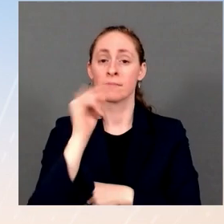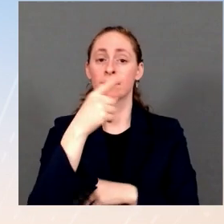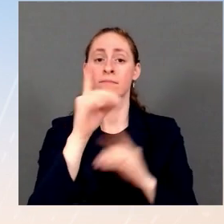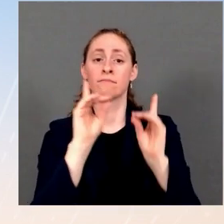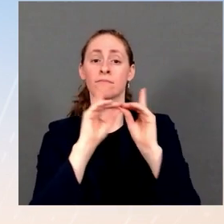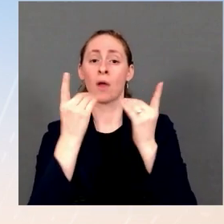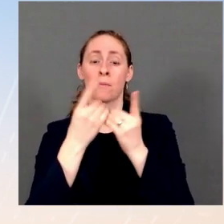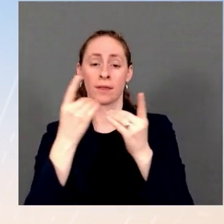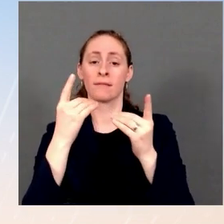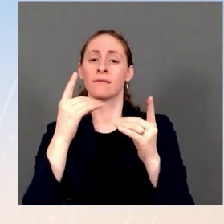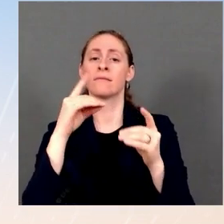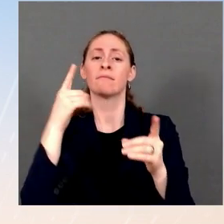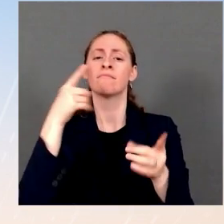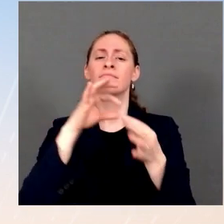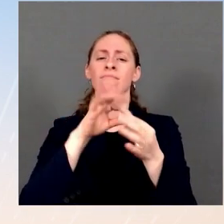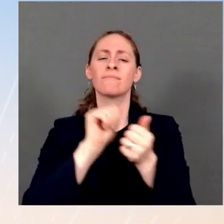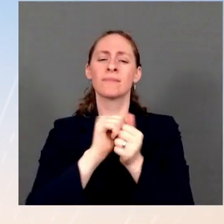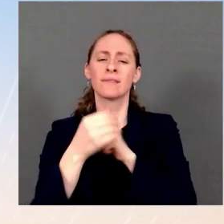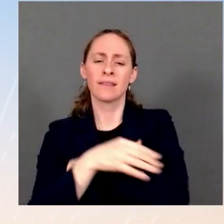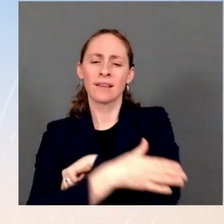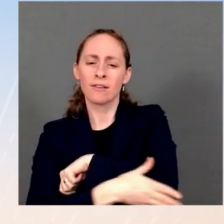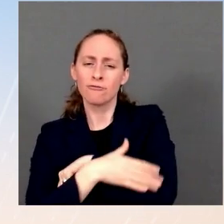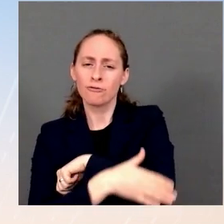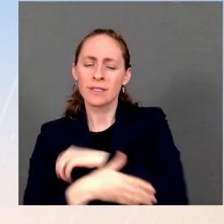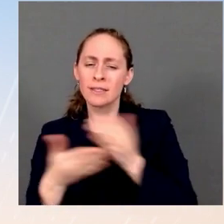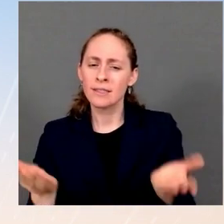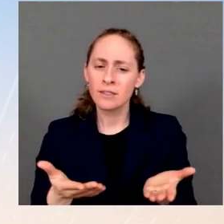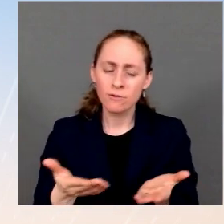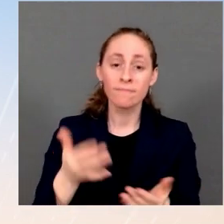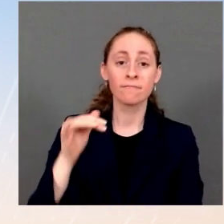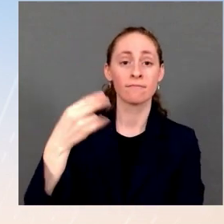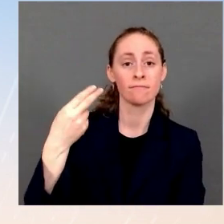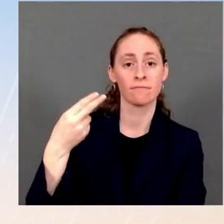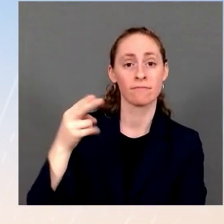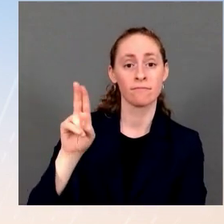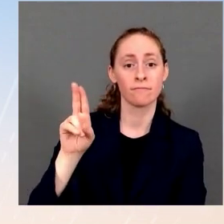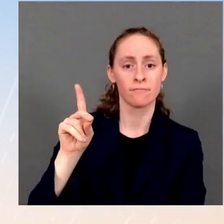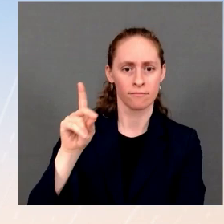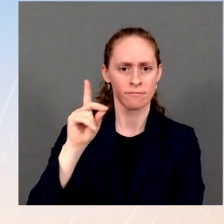And we've got EPA and the Department of Labor working with local communities, not only to accelerate projects,